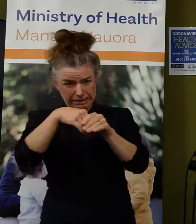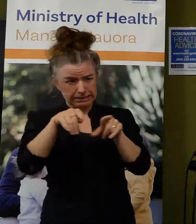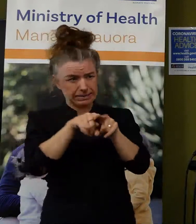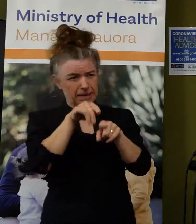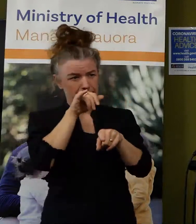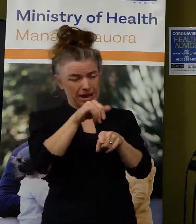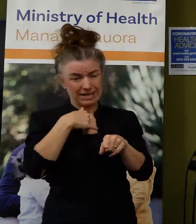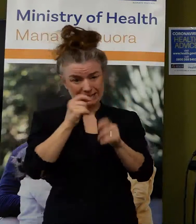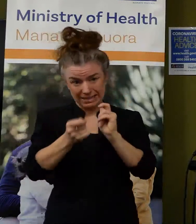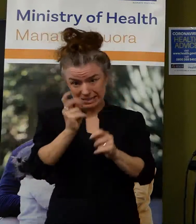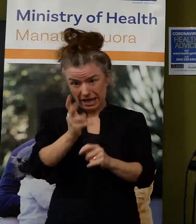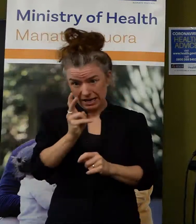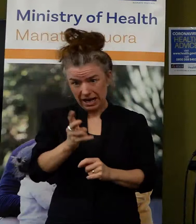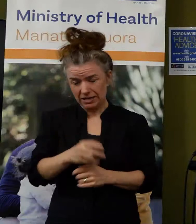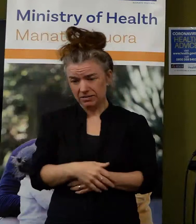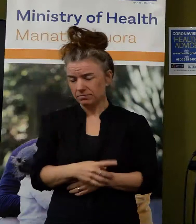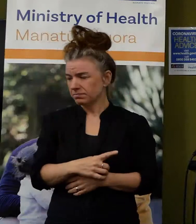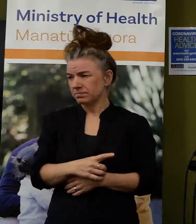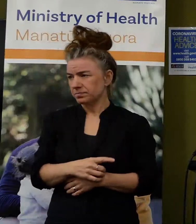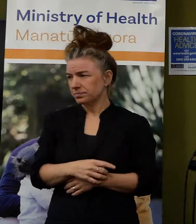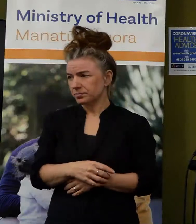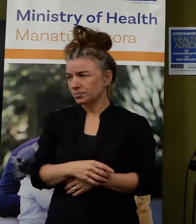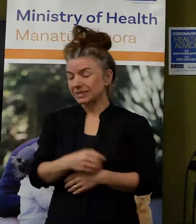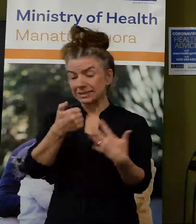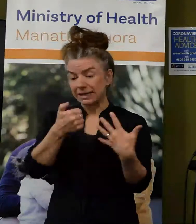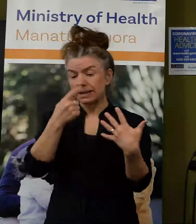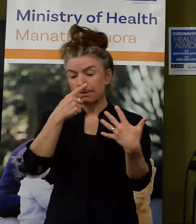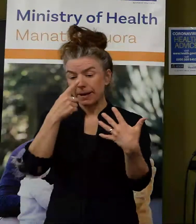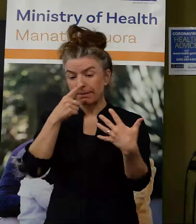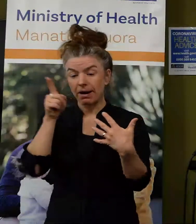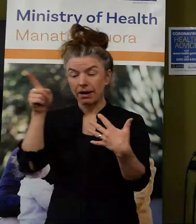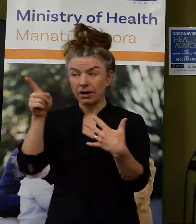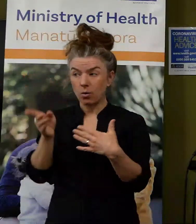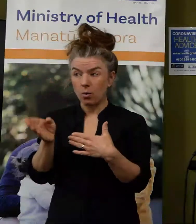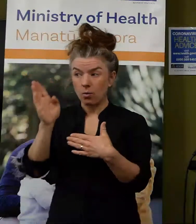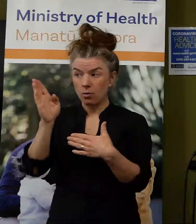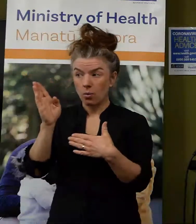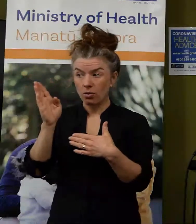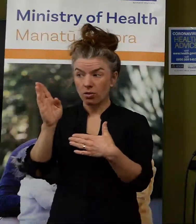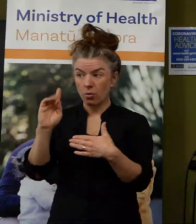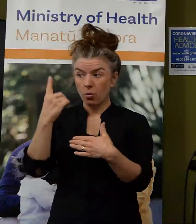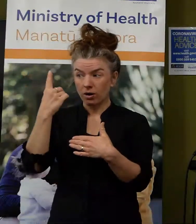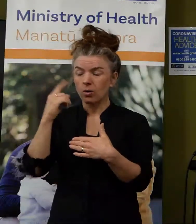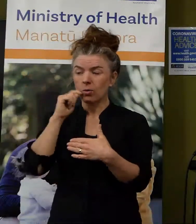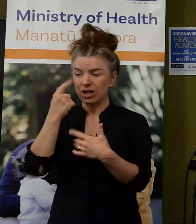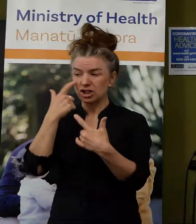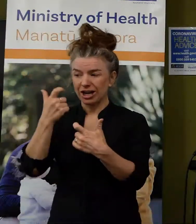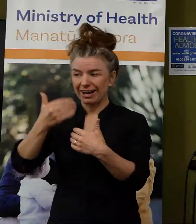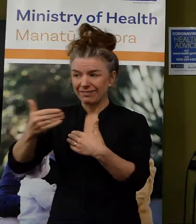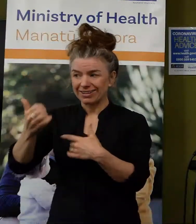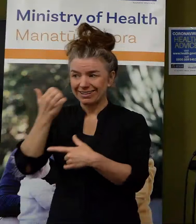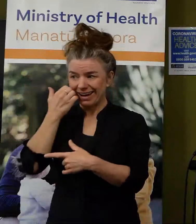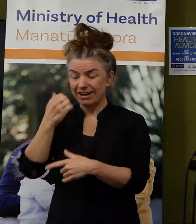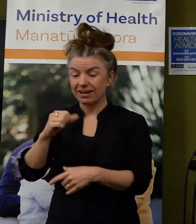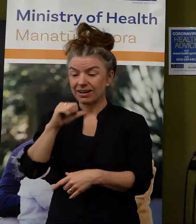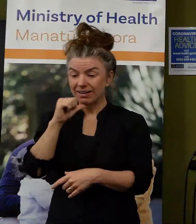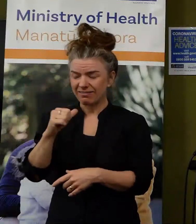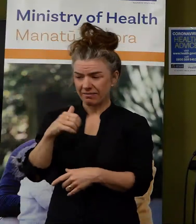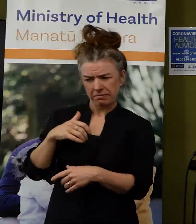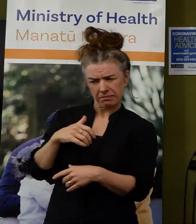No, we'll just keep that-- so there's the six people in Whangaparaoa. They'll have daily checks. If there is any sense that they have any symptoms that